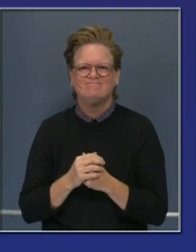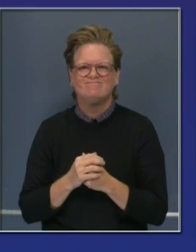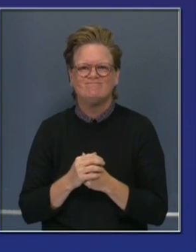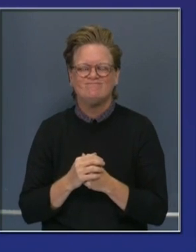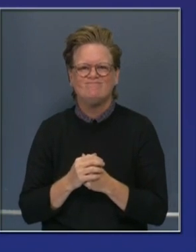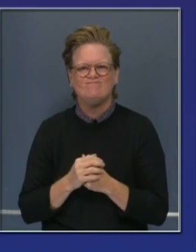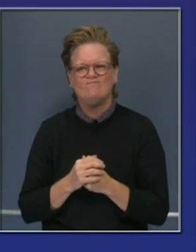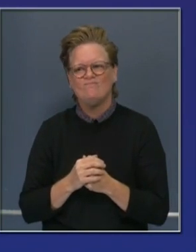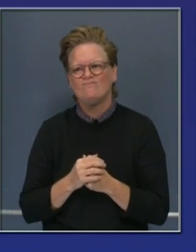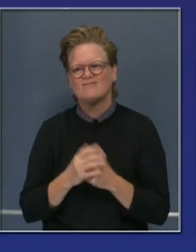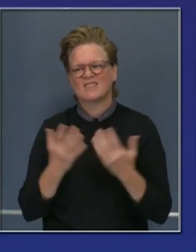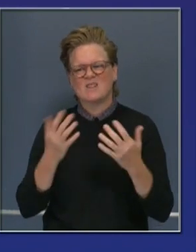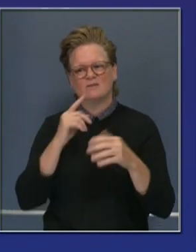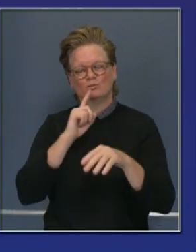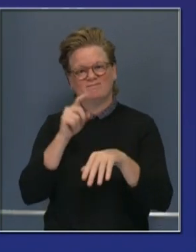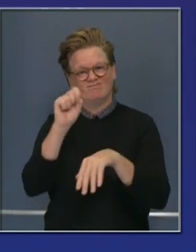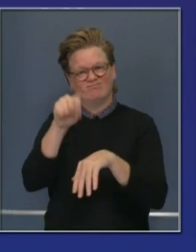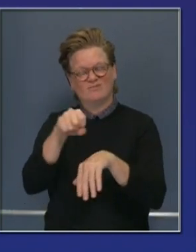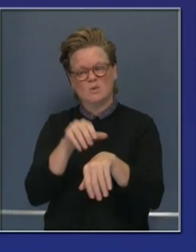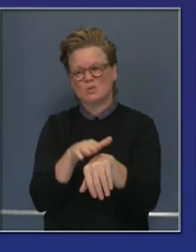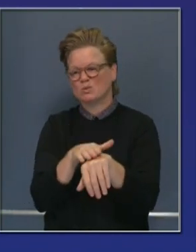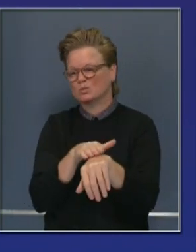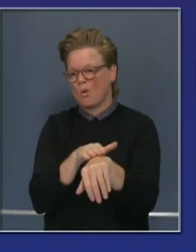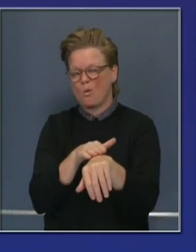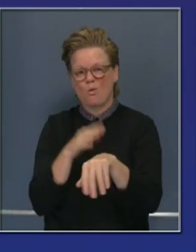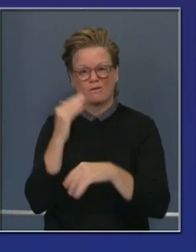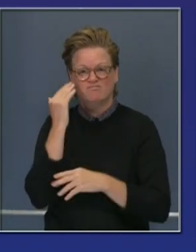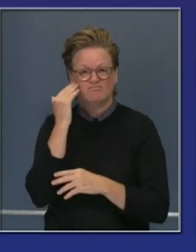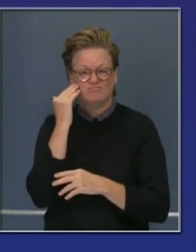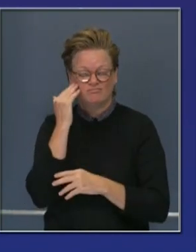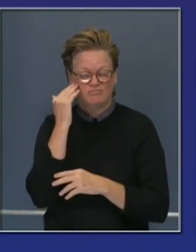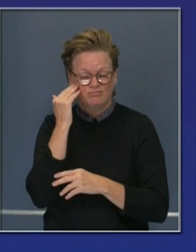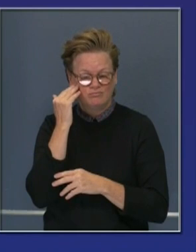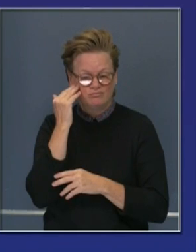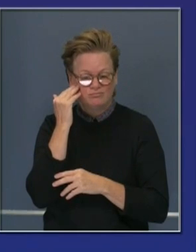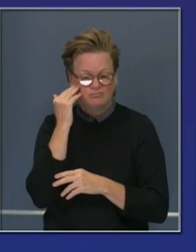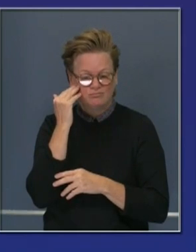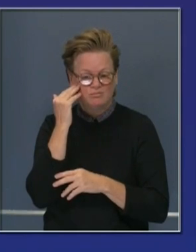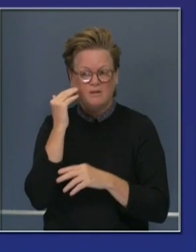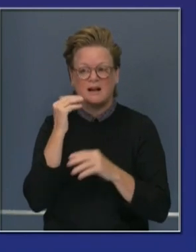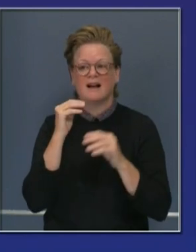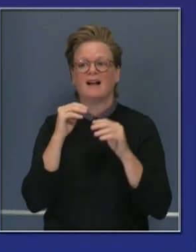87% OF THE POPULATION. 12% IN RED, 1% IN ORANGE. .1% IN YELLOW. YOU GET A SENSE OF HOW STUBBORN THIS PROCESS IS AND WHY WE SAY